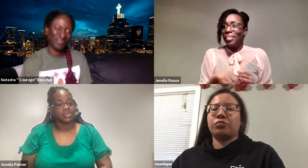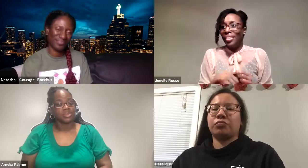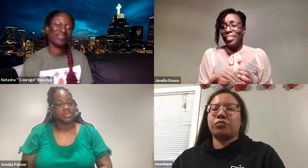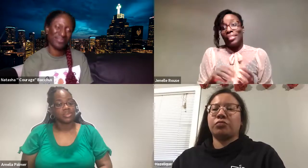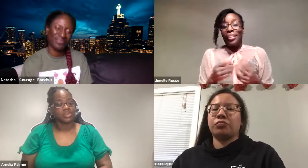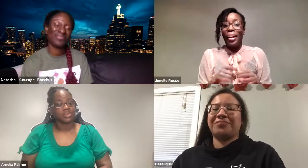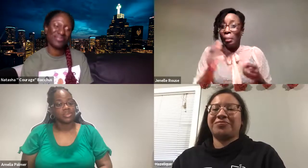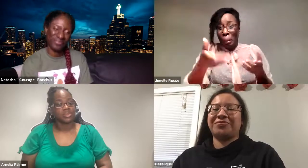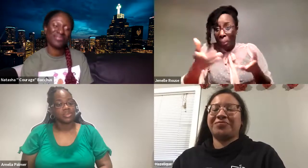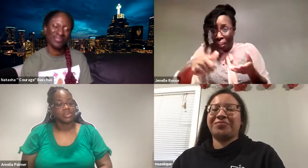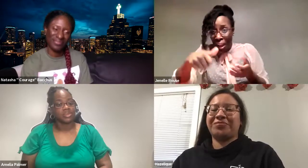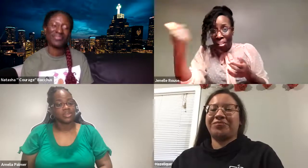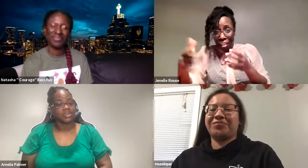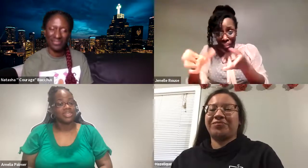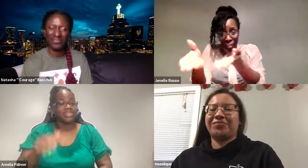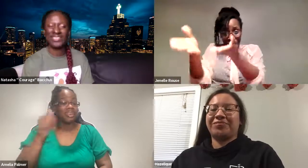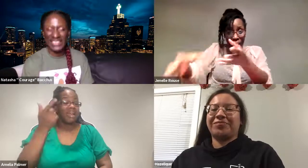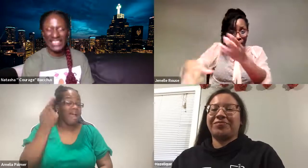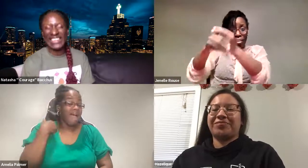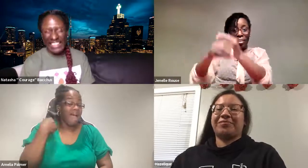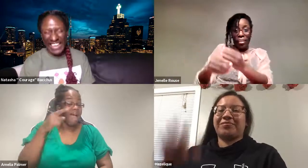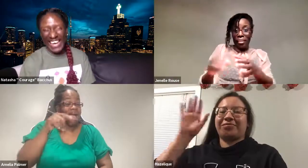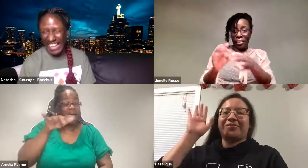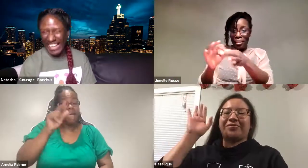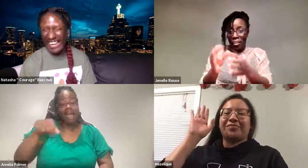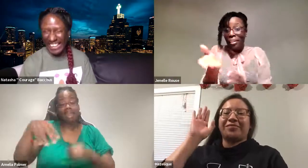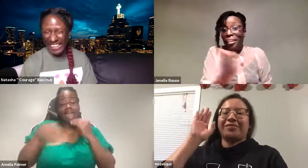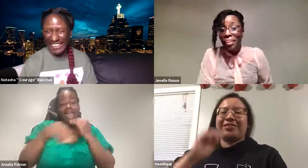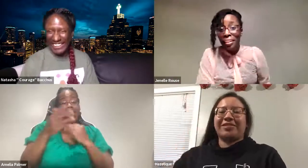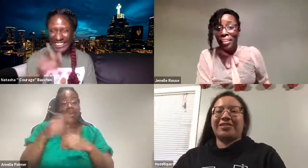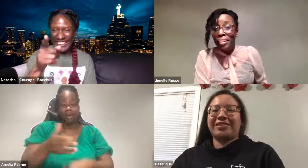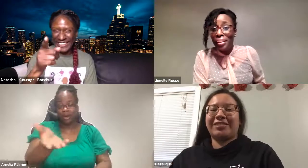so yeah i mean of course it's influenced me.. wow maybe someone else can add? i have so much to say!